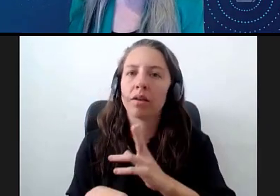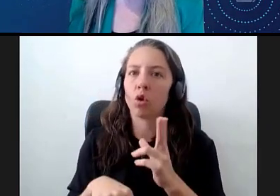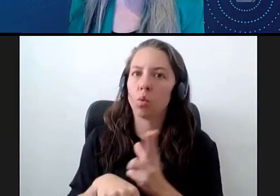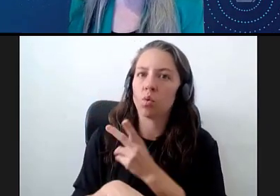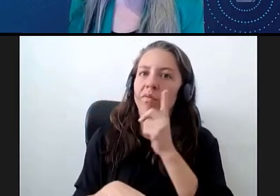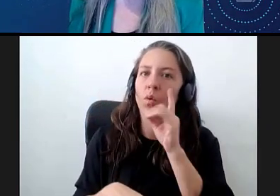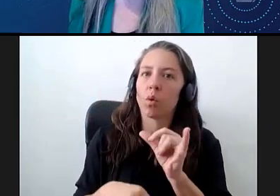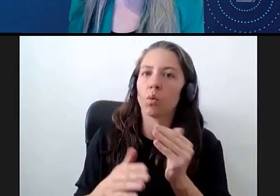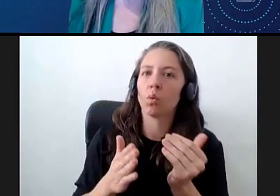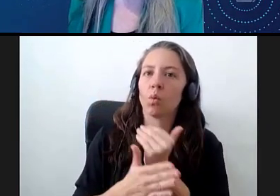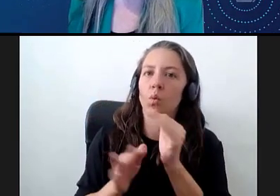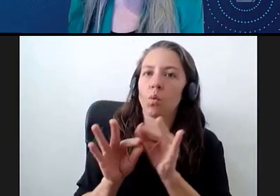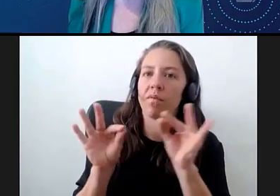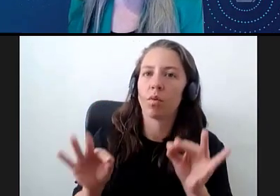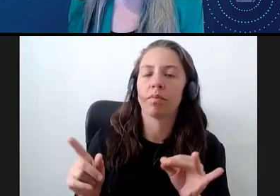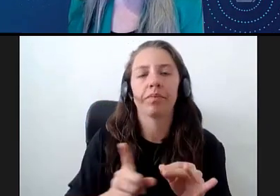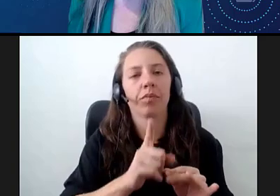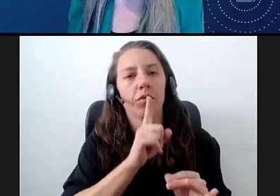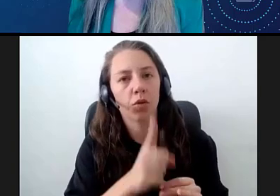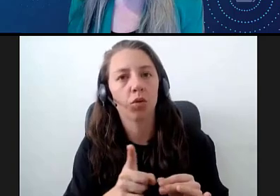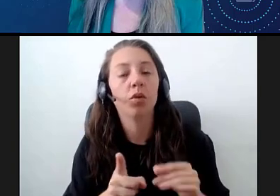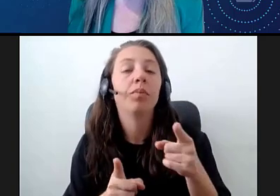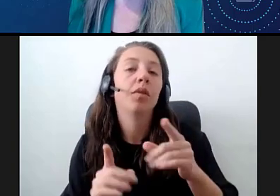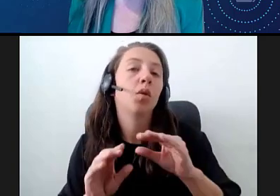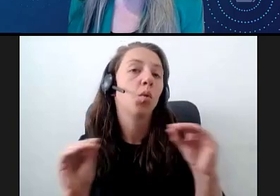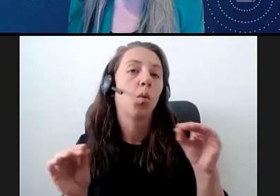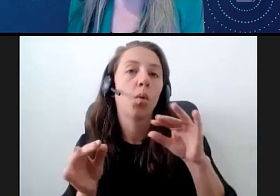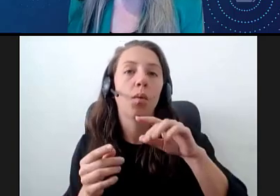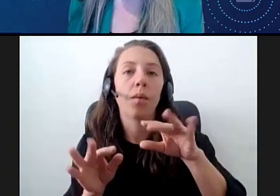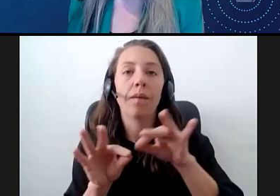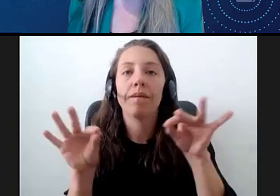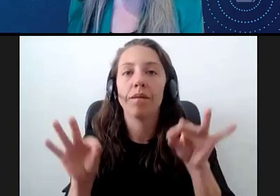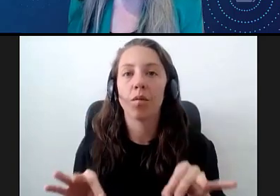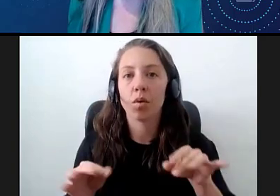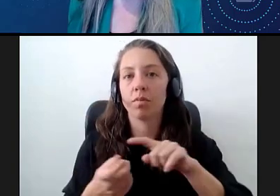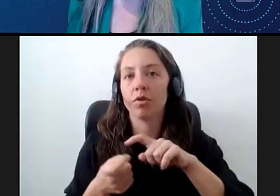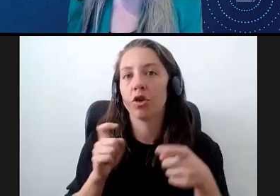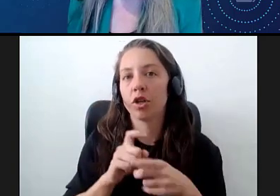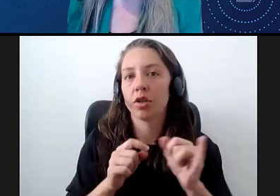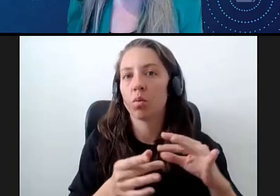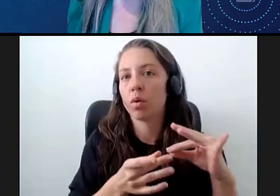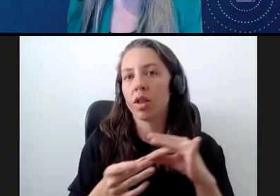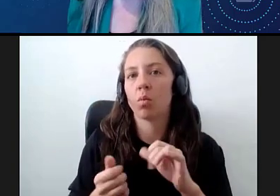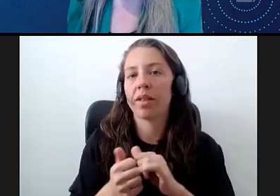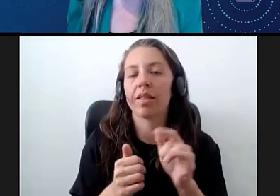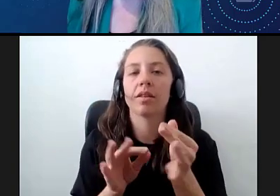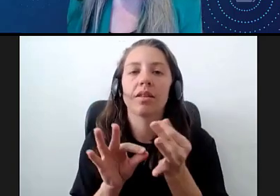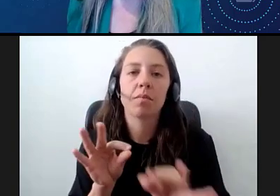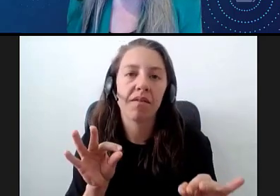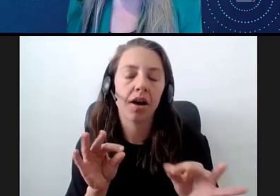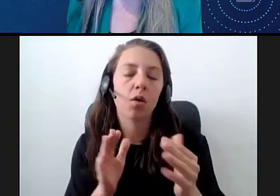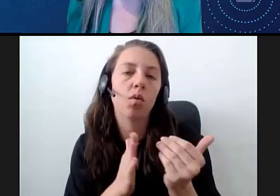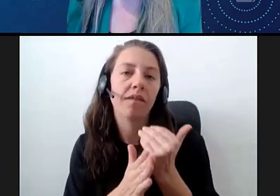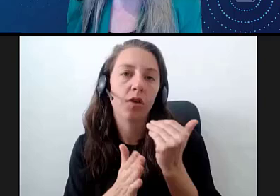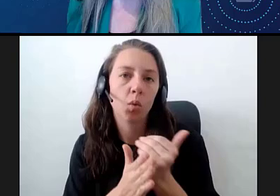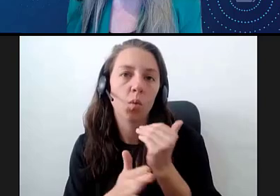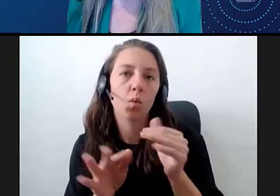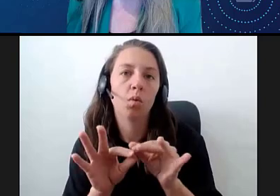You know, as I said, there are no form changes related to simplified review framework. That initiative impacts how applications are reviewed,